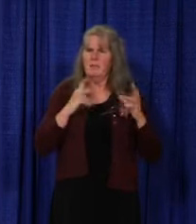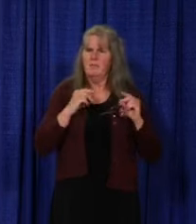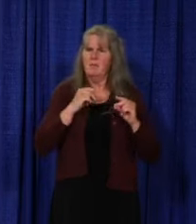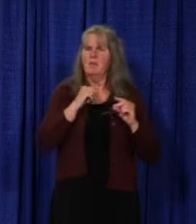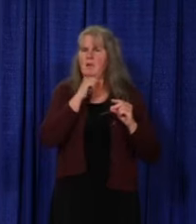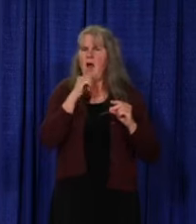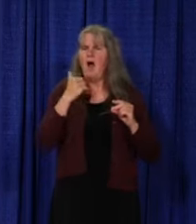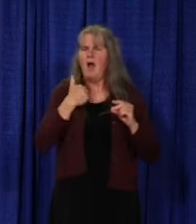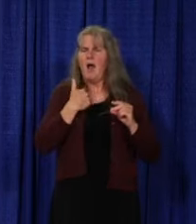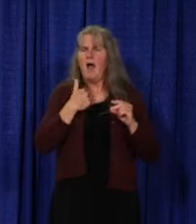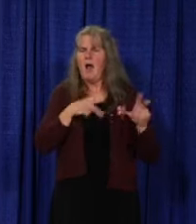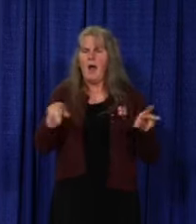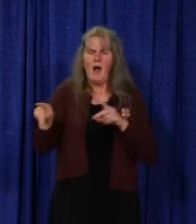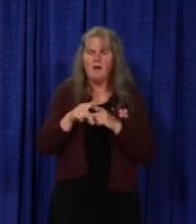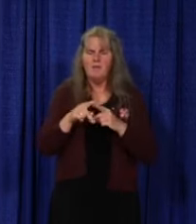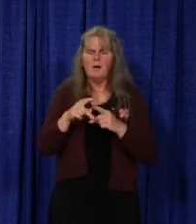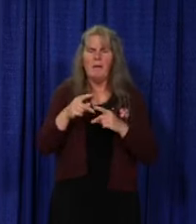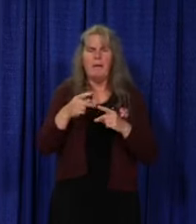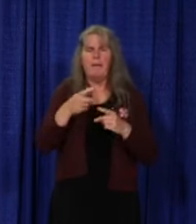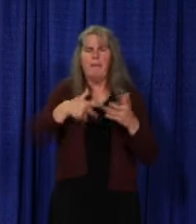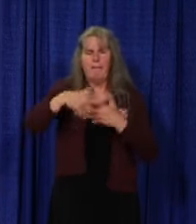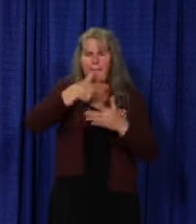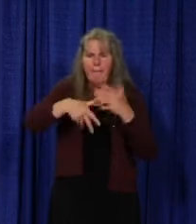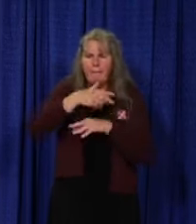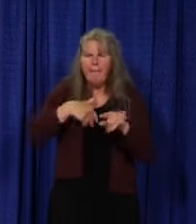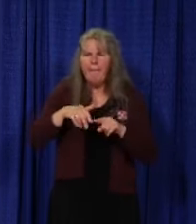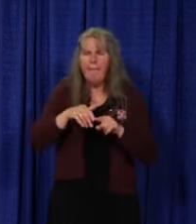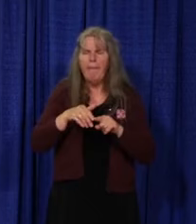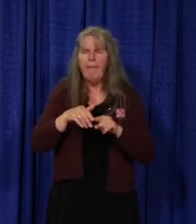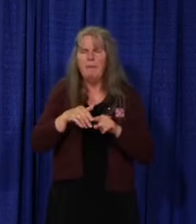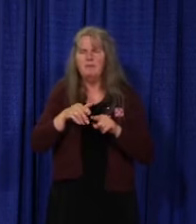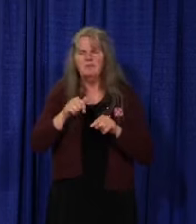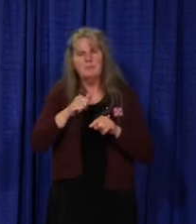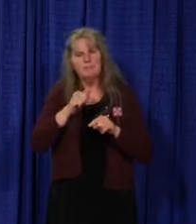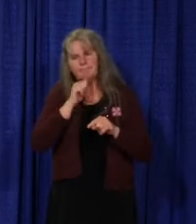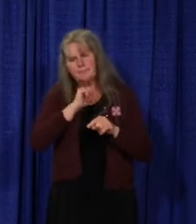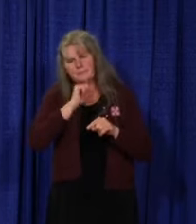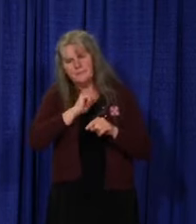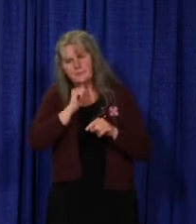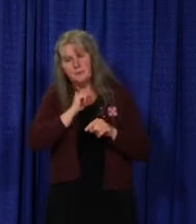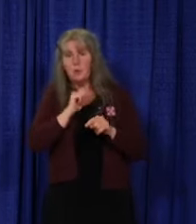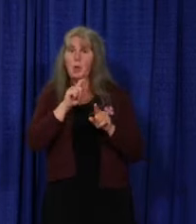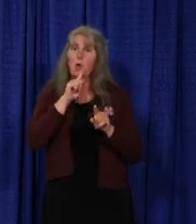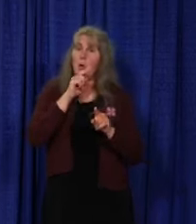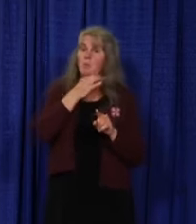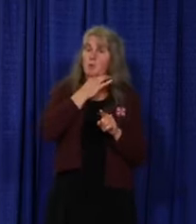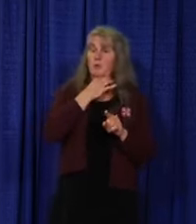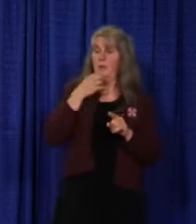gatherings. I am wondering if any enforcement officers have actually responded to any